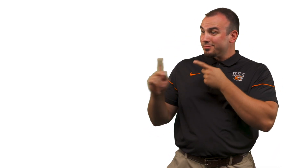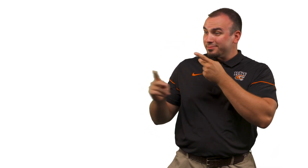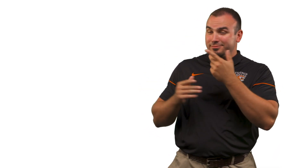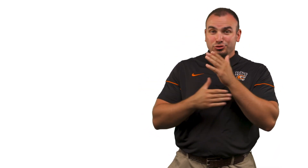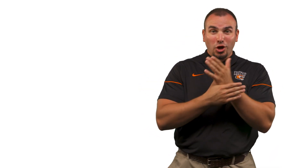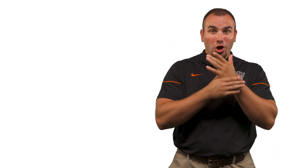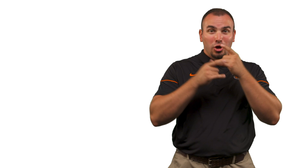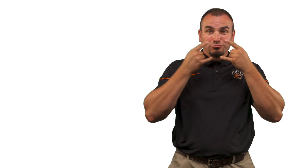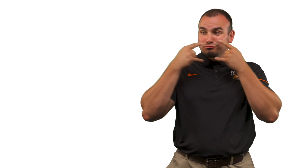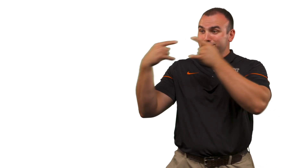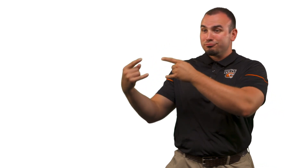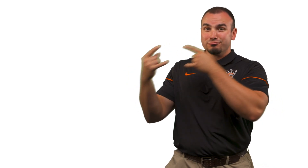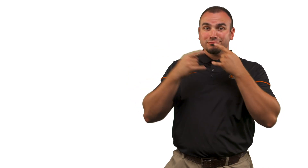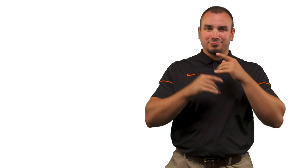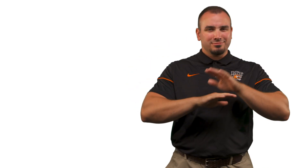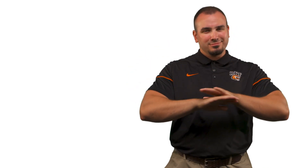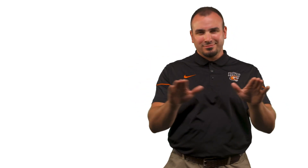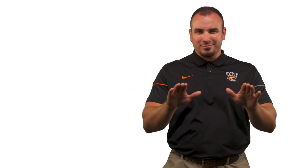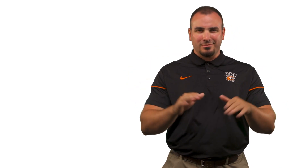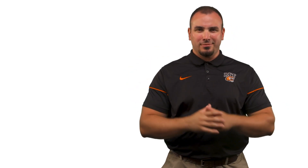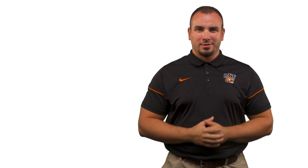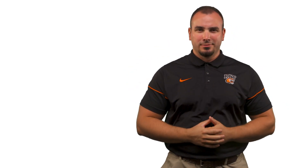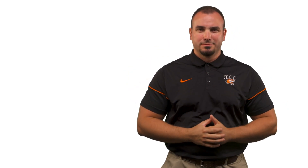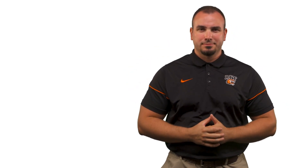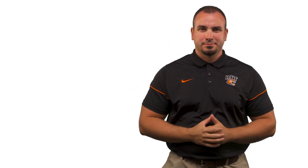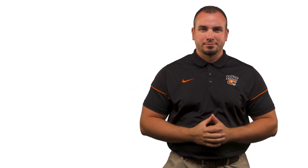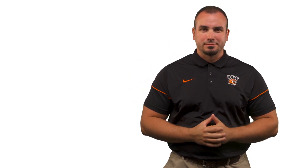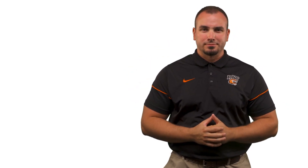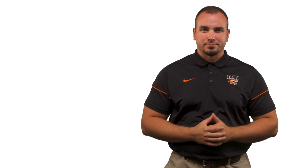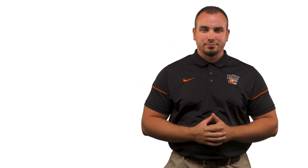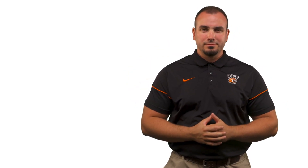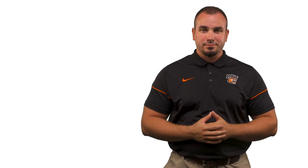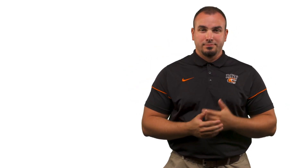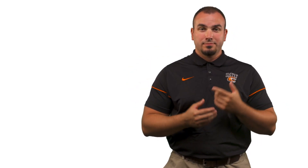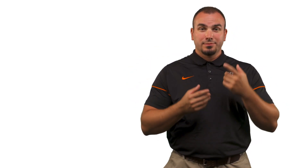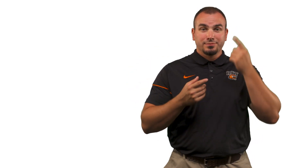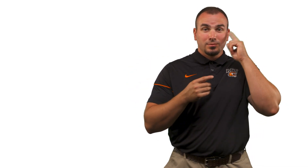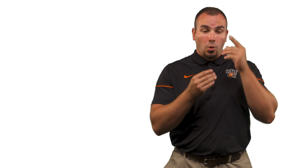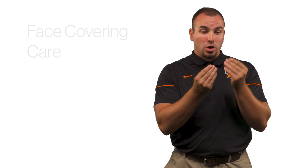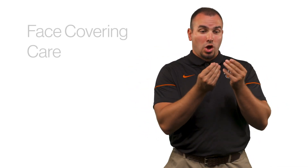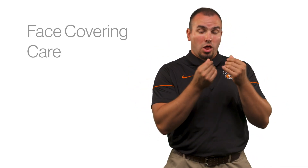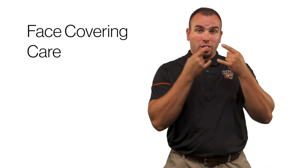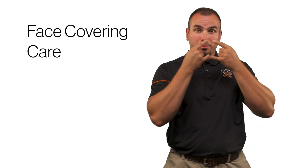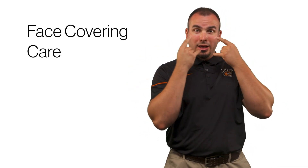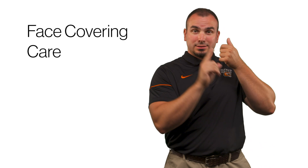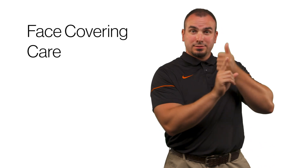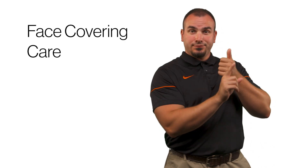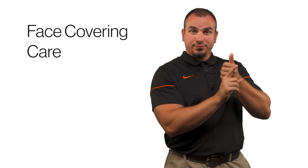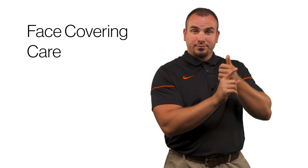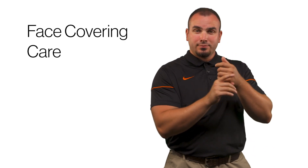and never share face masks. Face Covering Care